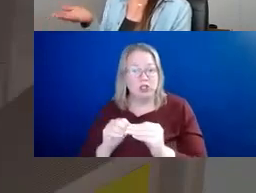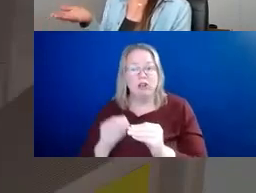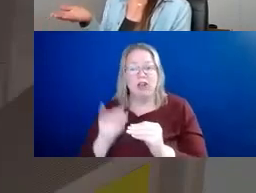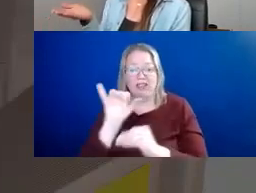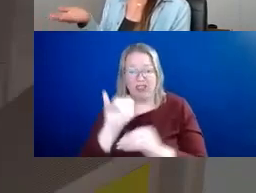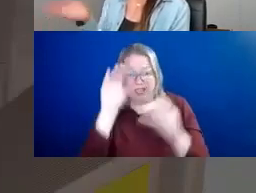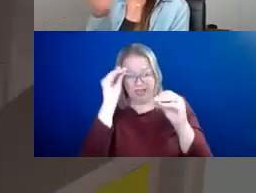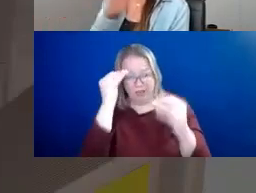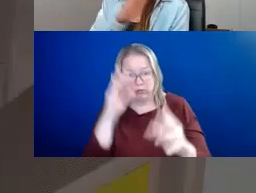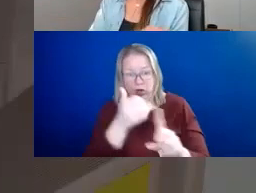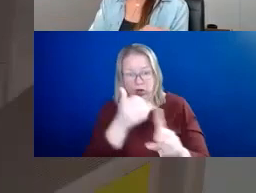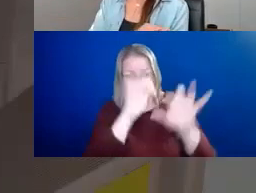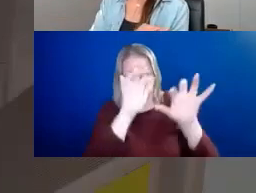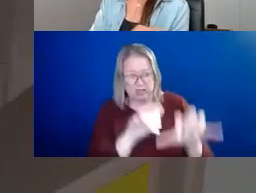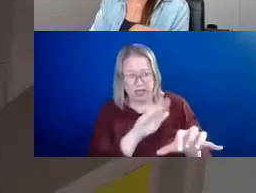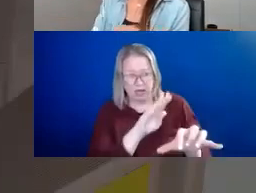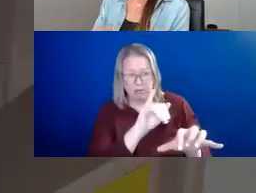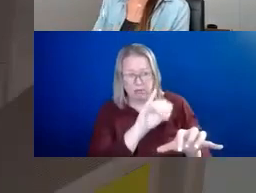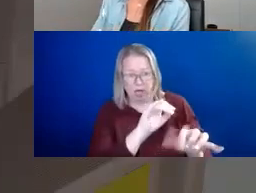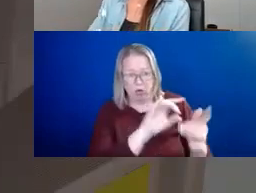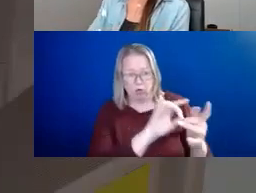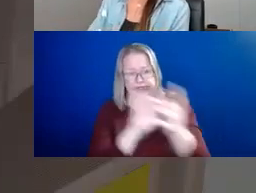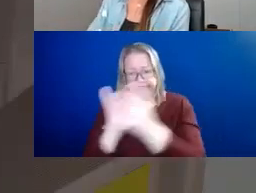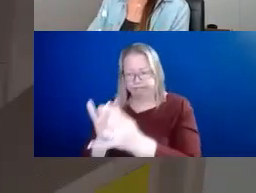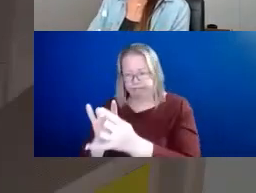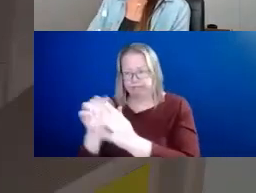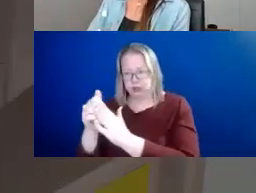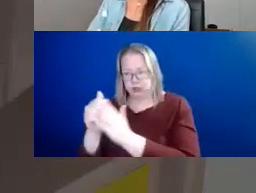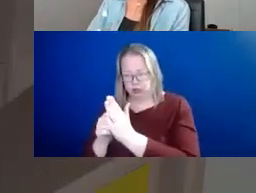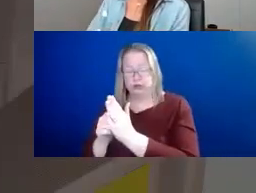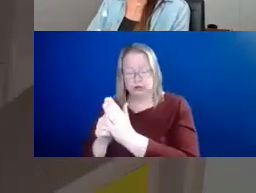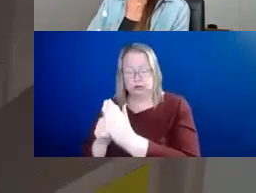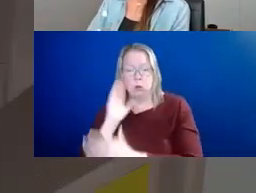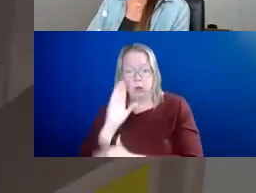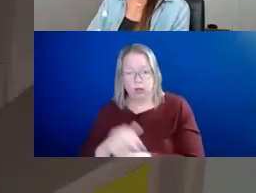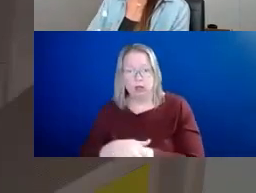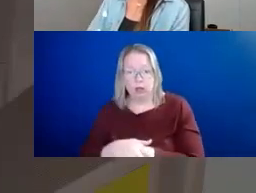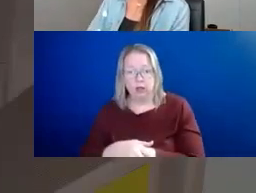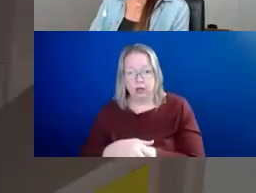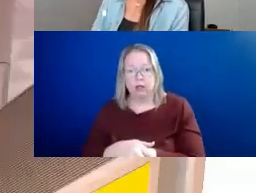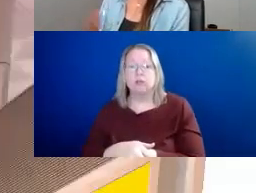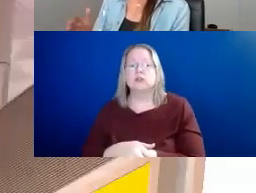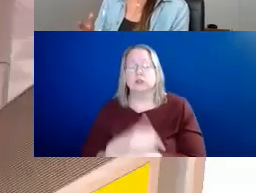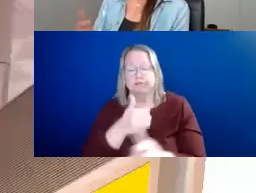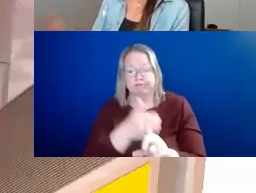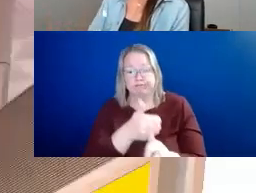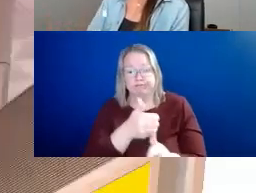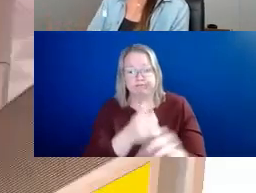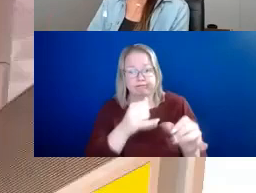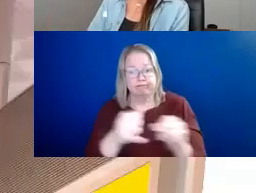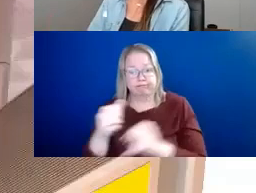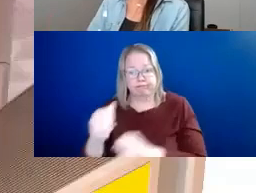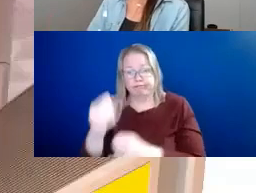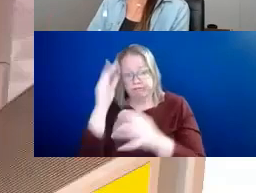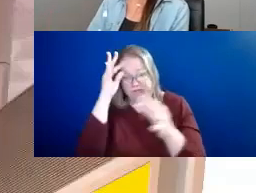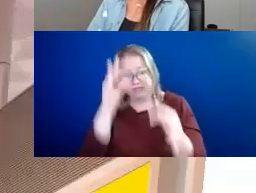entered in your profile is going 12:21:59 to carry over to that. So it will be up to you, individually, to upload that information if you